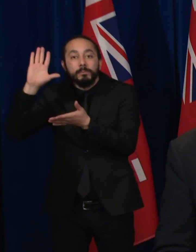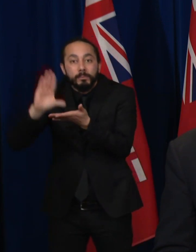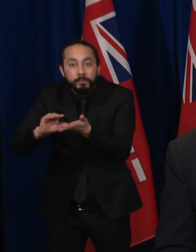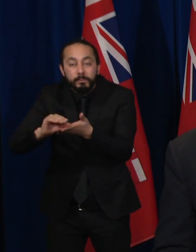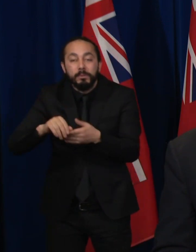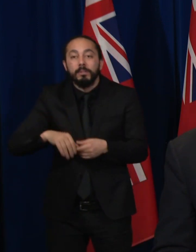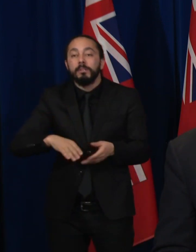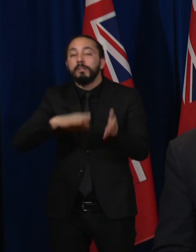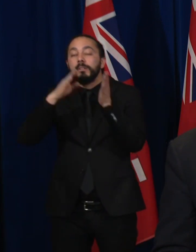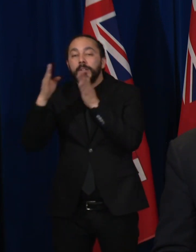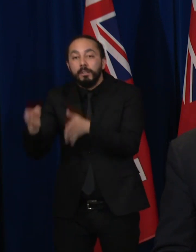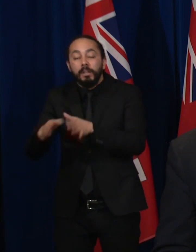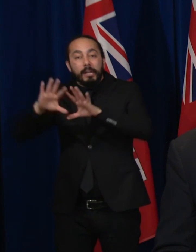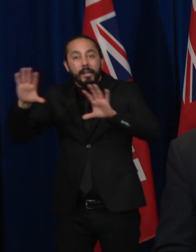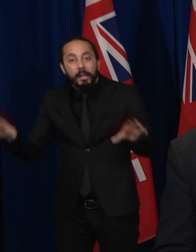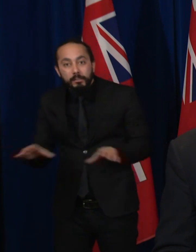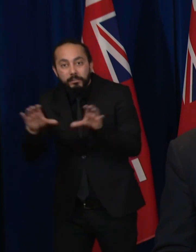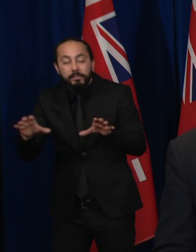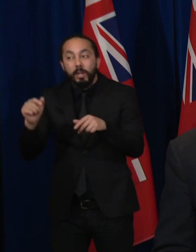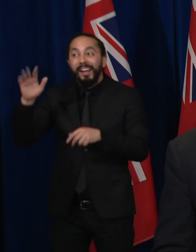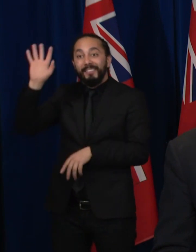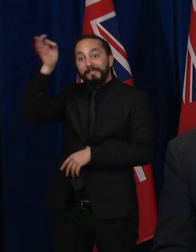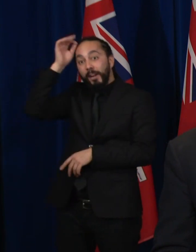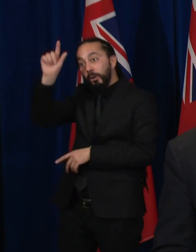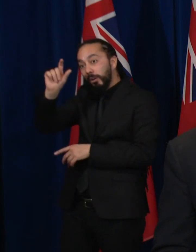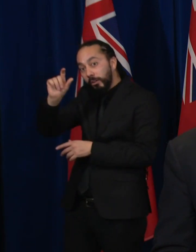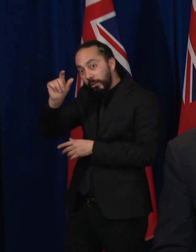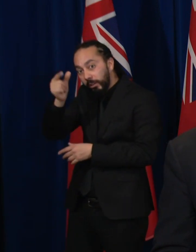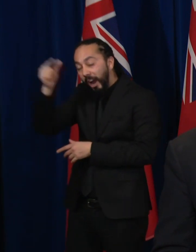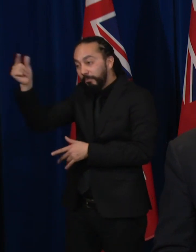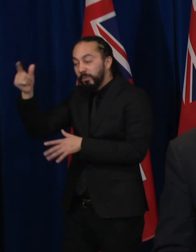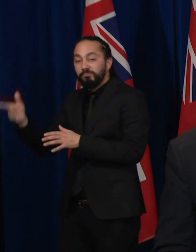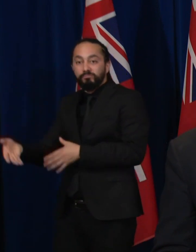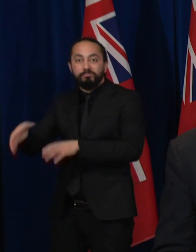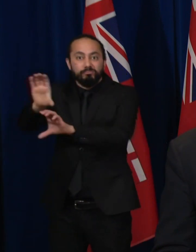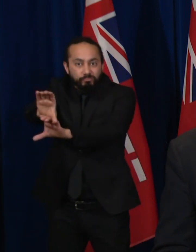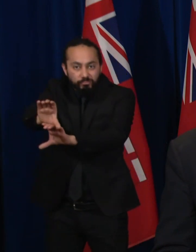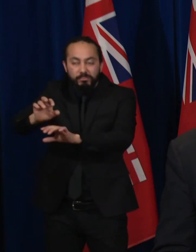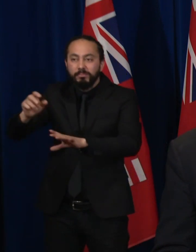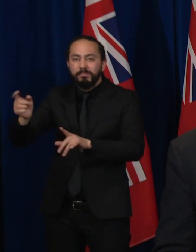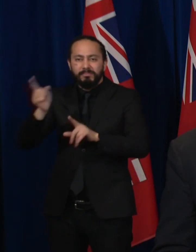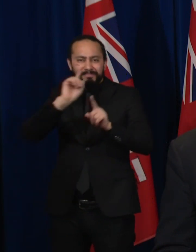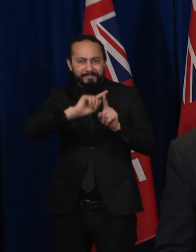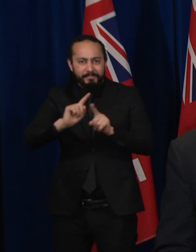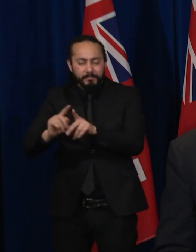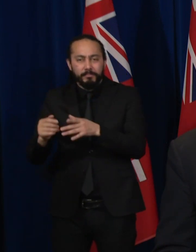EHT, the actions the federal government has taken in terms of the additional wage subsidy, the HST